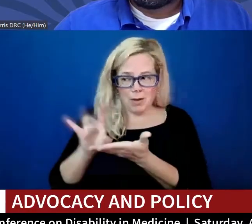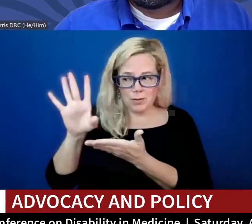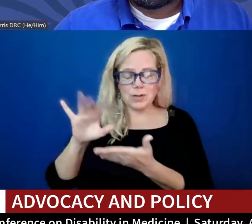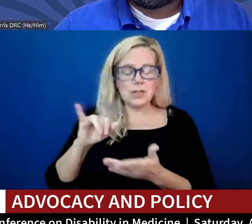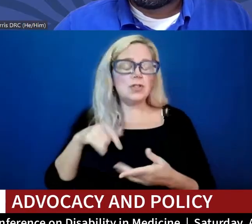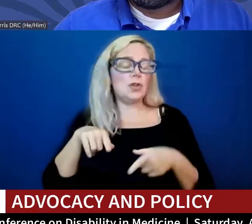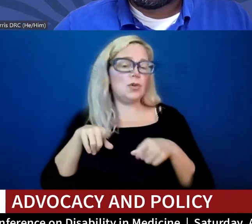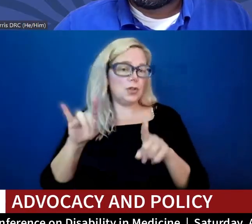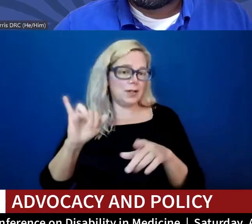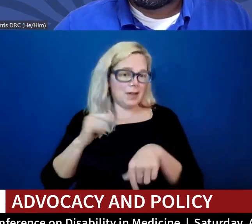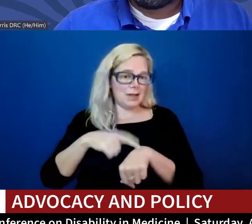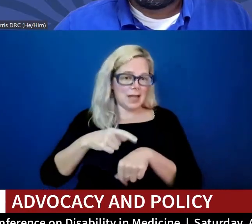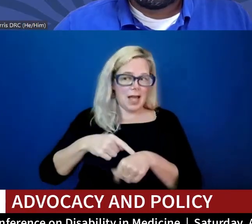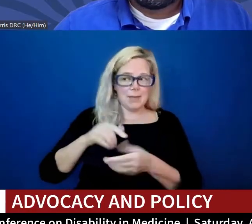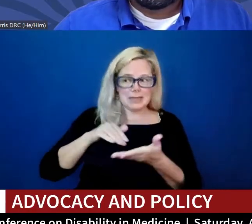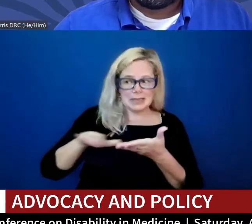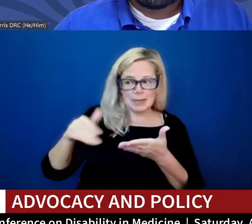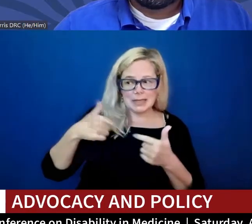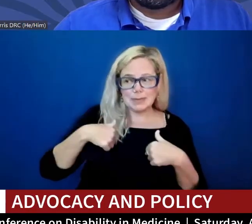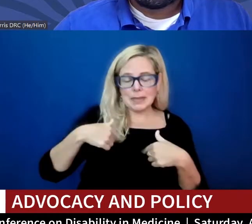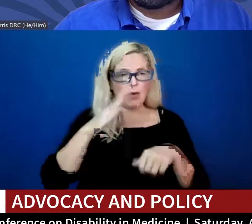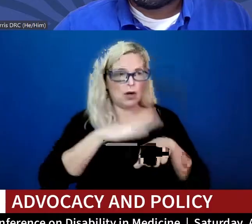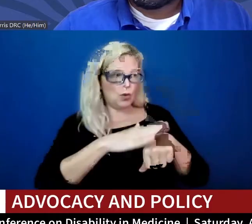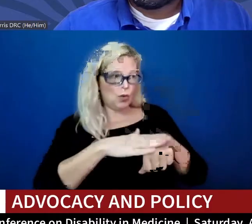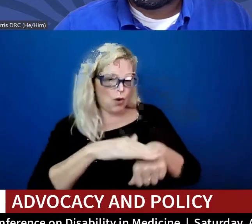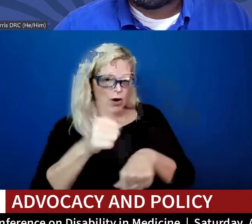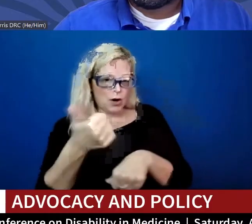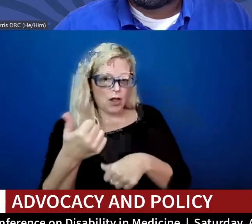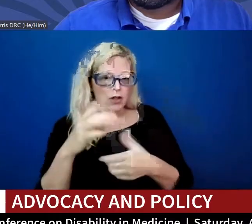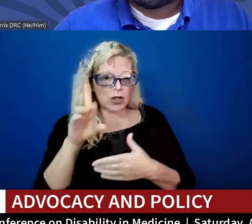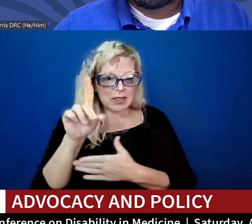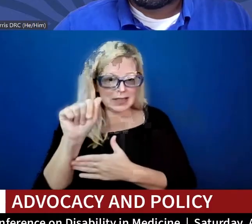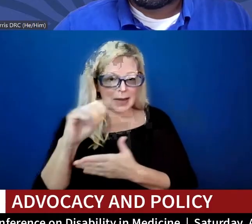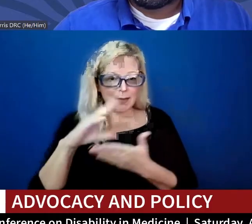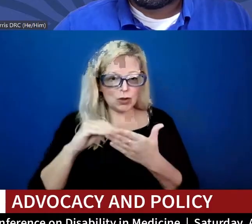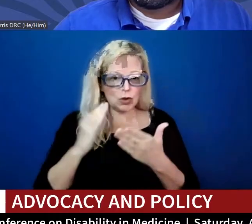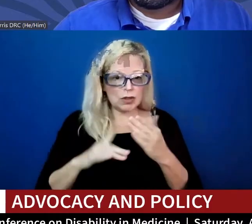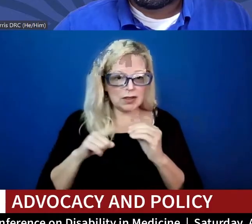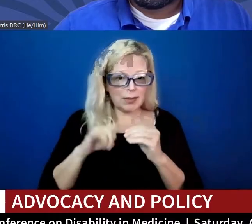I wanted to warn other disabled students what it was like. I fought the dismissal off,